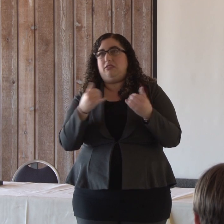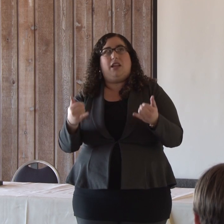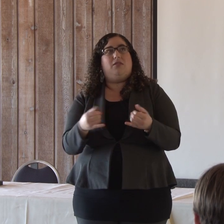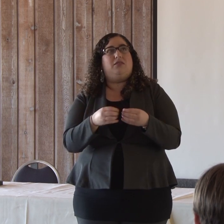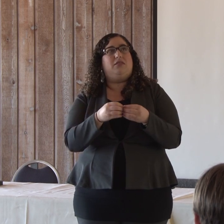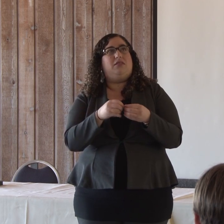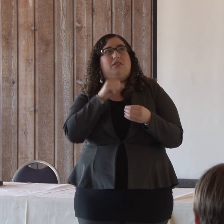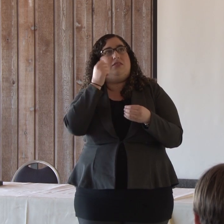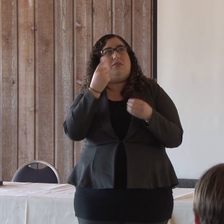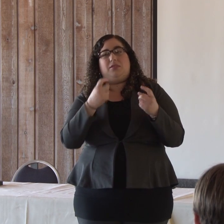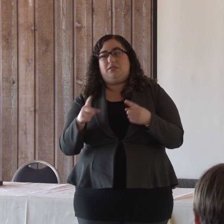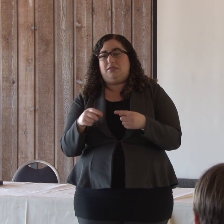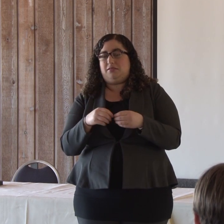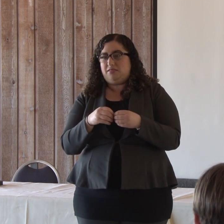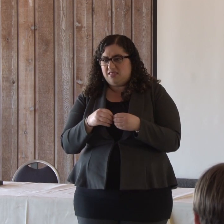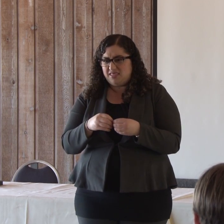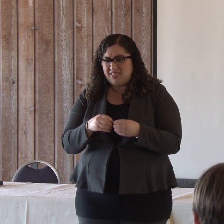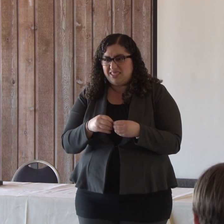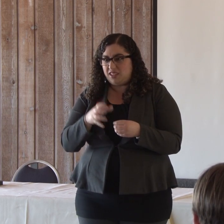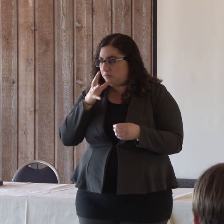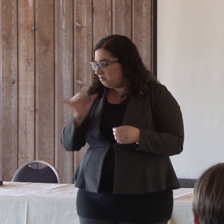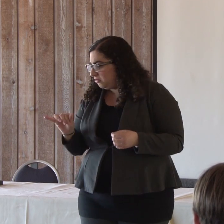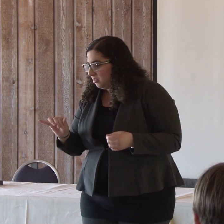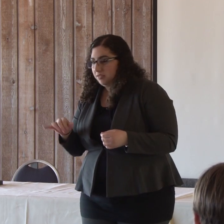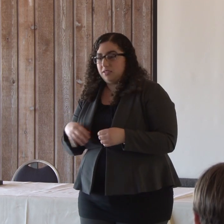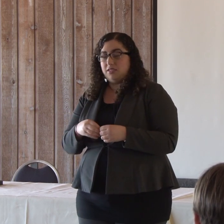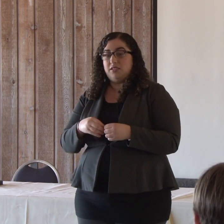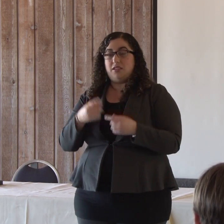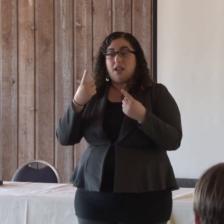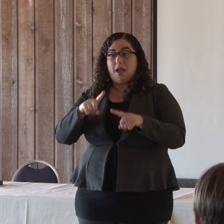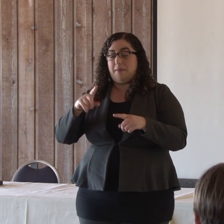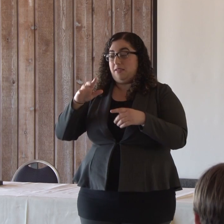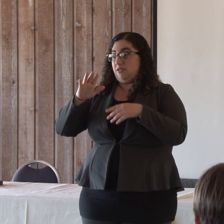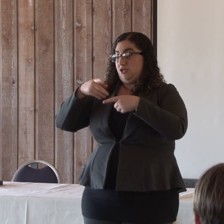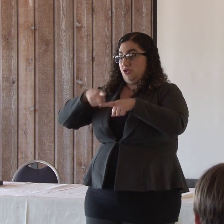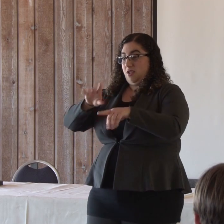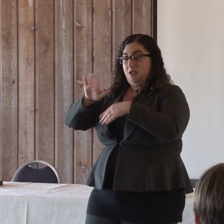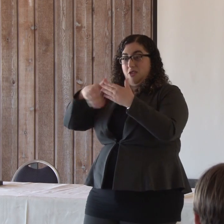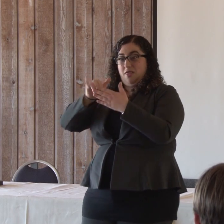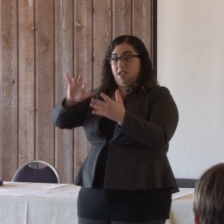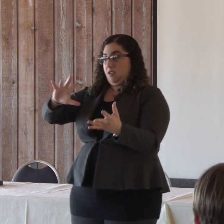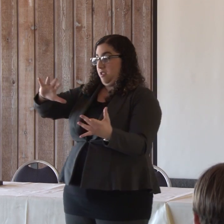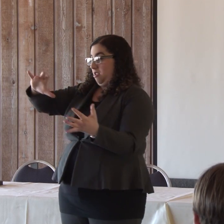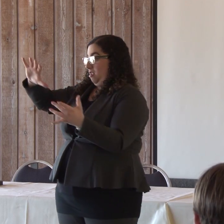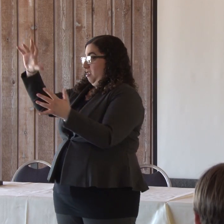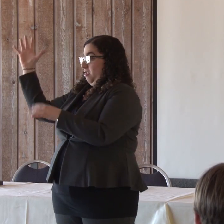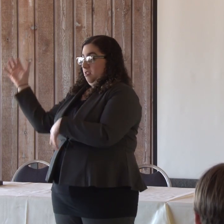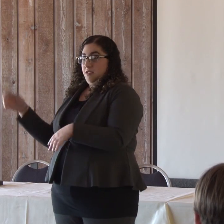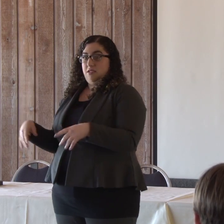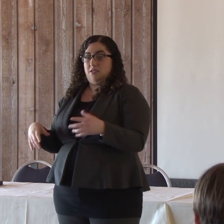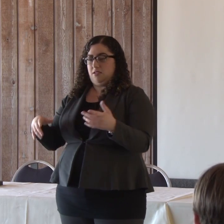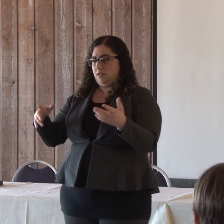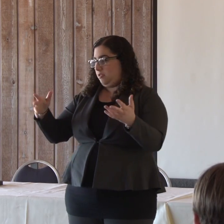And the little boy, like oh mom we have to go. You have surgery. right now. I don't understand what's going on. But the doctor says. It's an emergency.